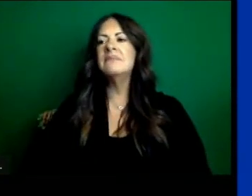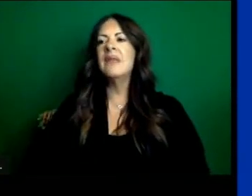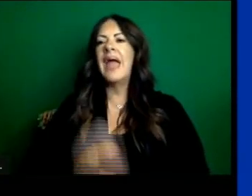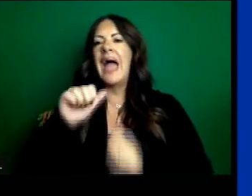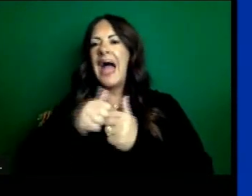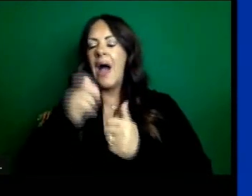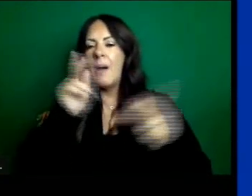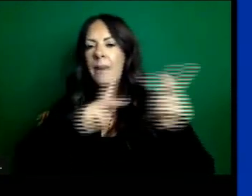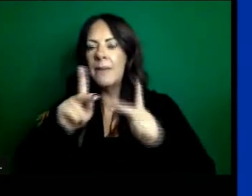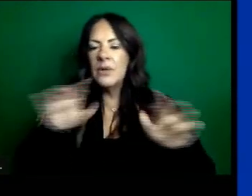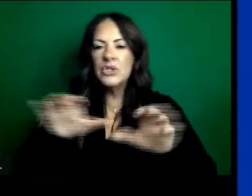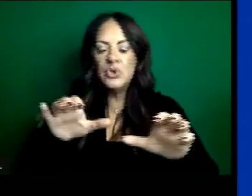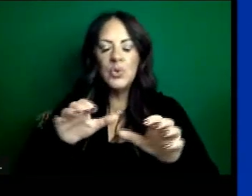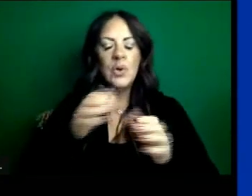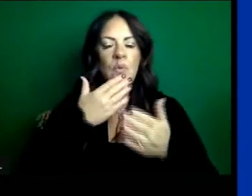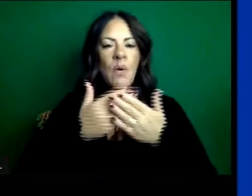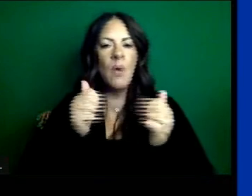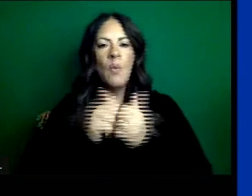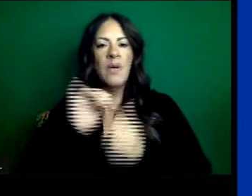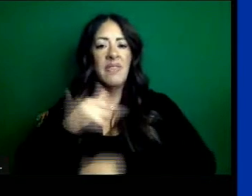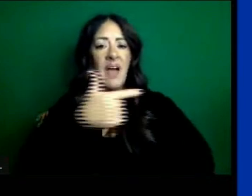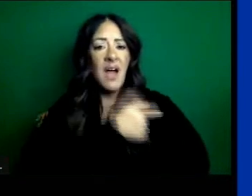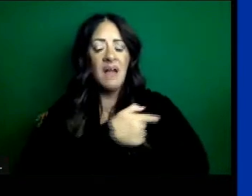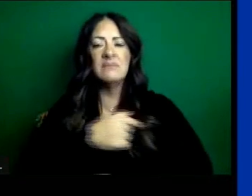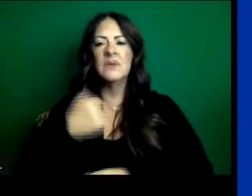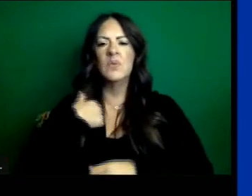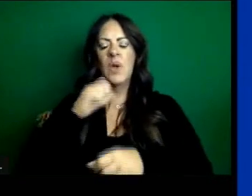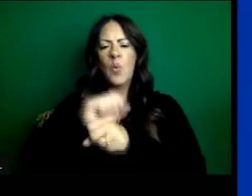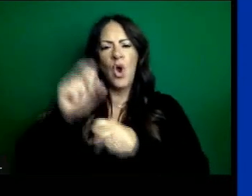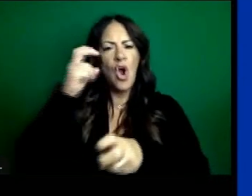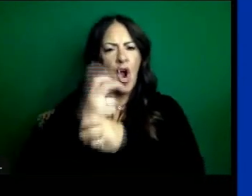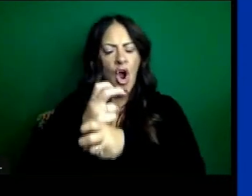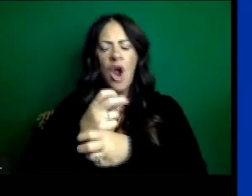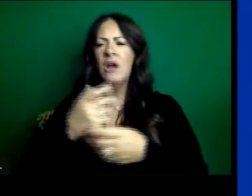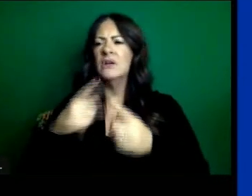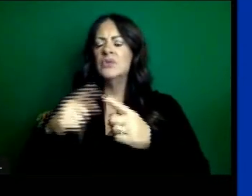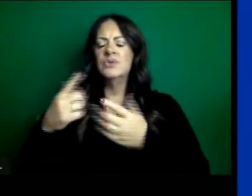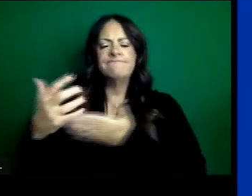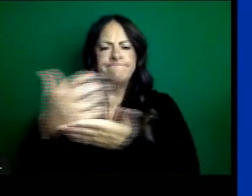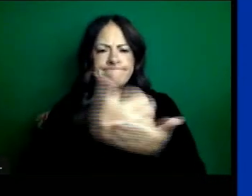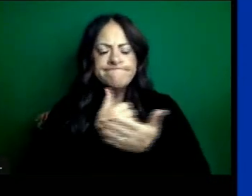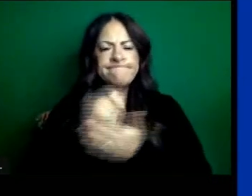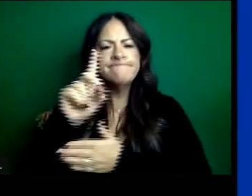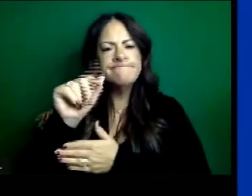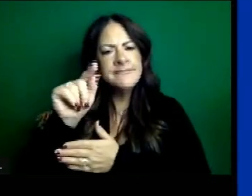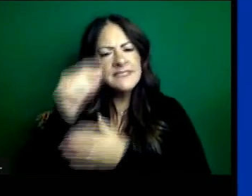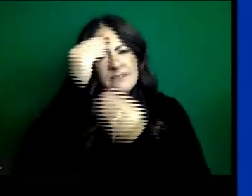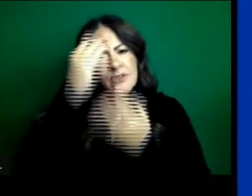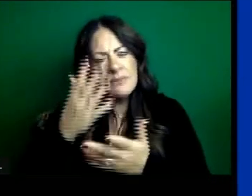IT ALSO HELPS US COMMUNICATE TO OUR FEDERAL PARTNERS AT THE CDC. THE LEVEL OF OUR USE OF VACCINES IN THE STATE. WE HAVE BEEN WORKING HARD